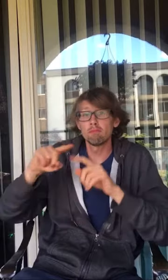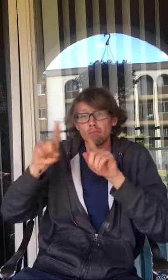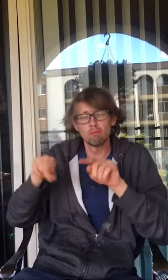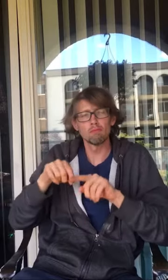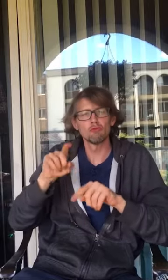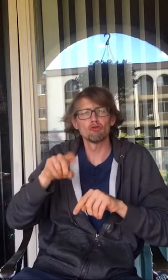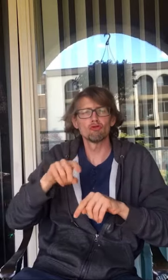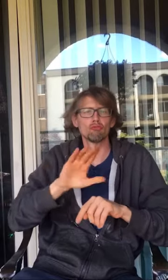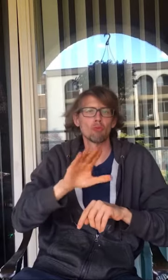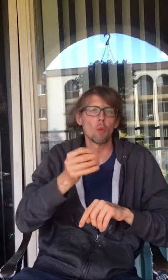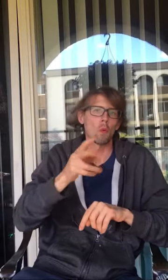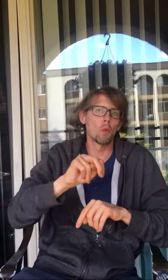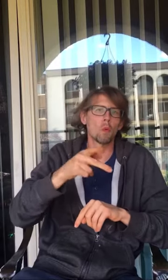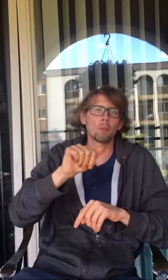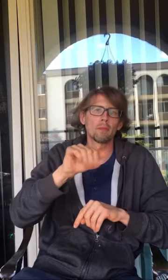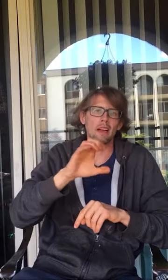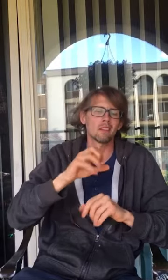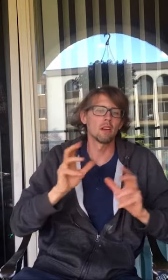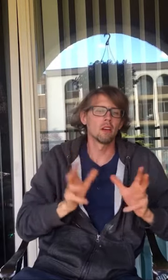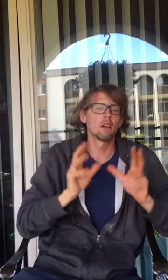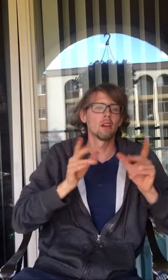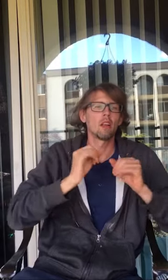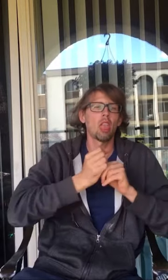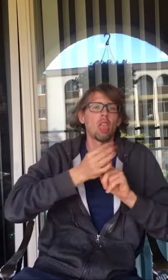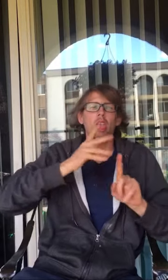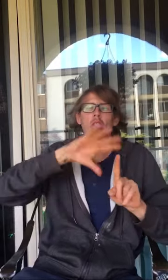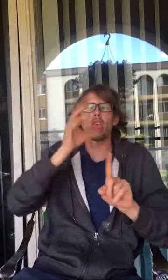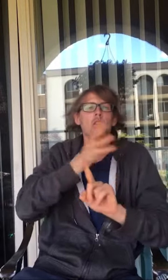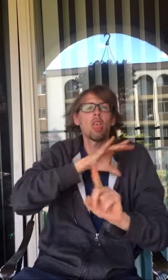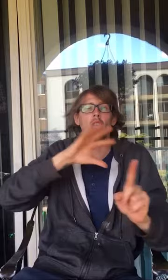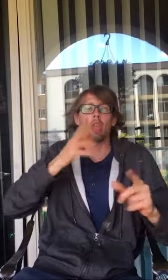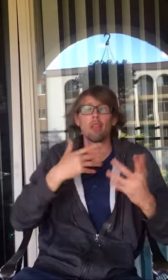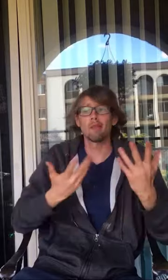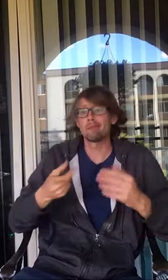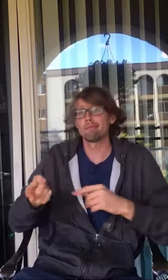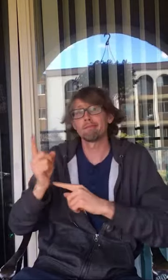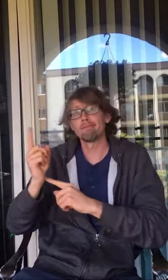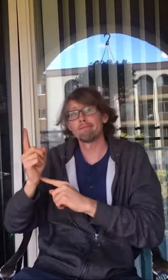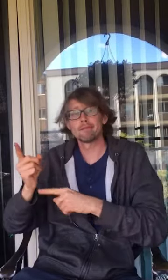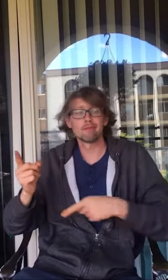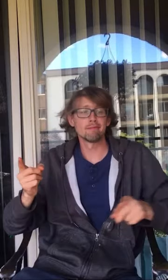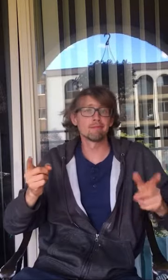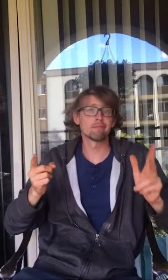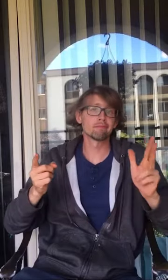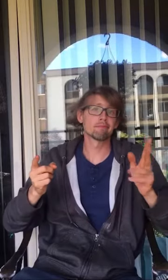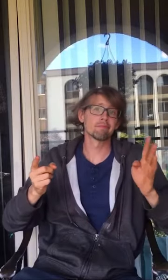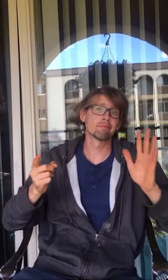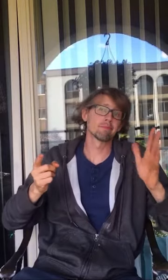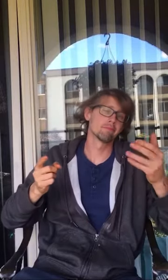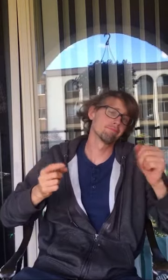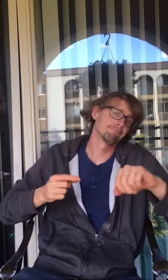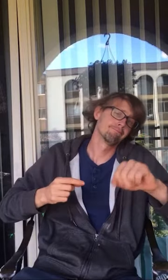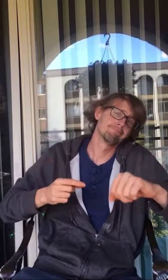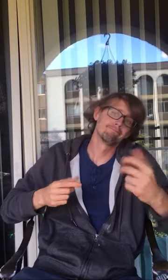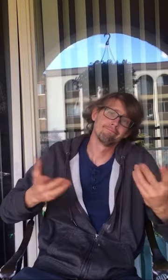should take it at their own pace to spice things up! One minute could take as long as five! That's the nature of the game!